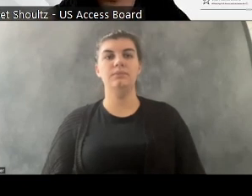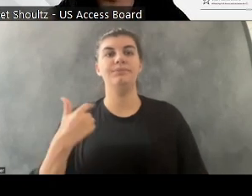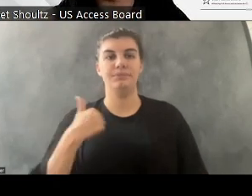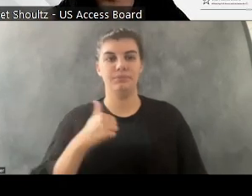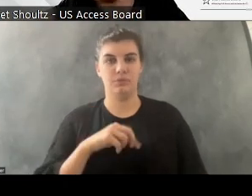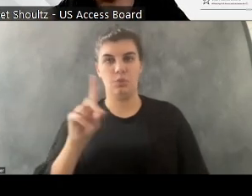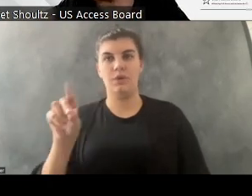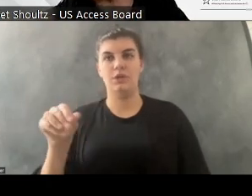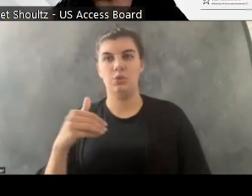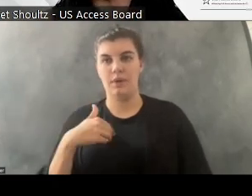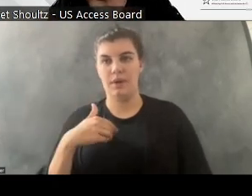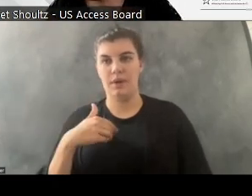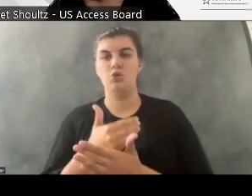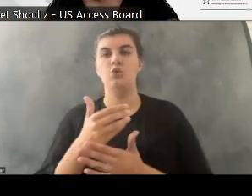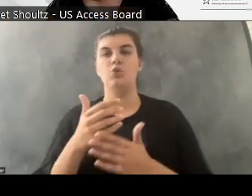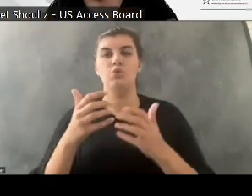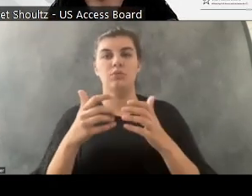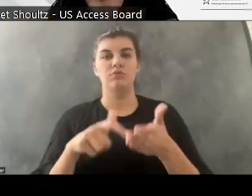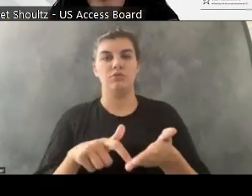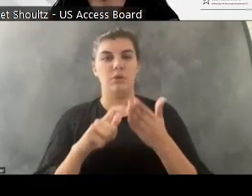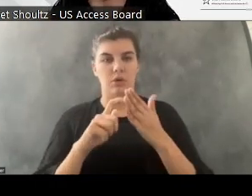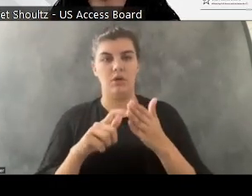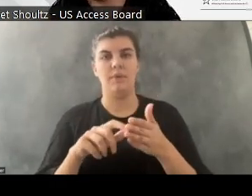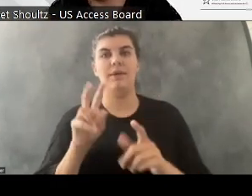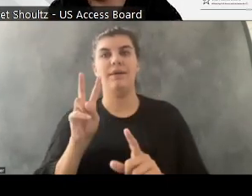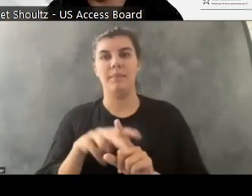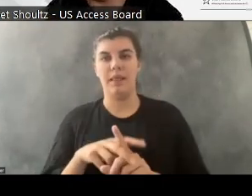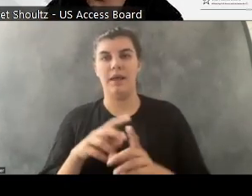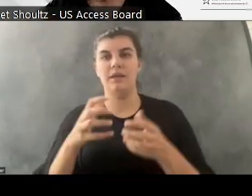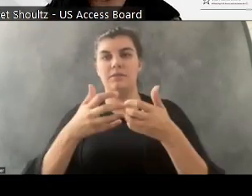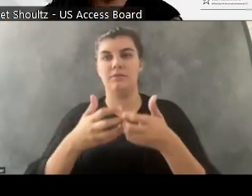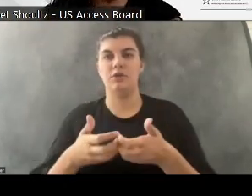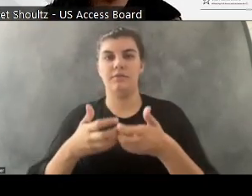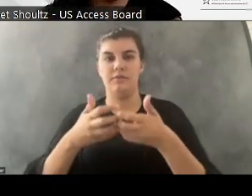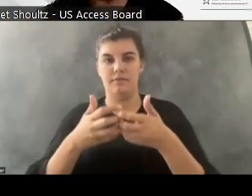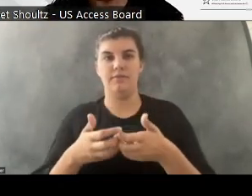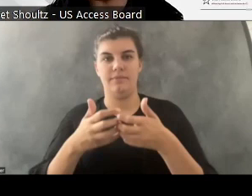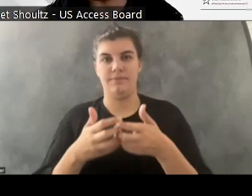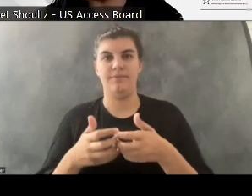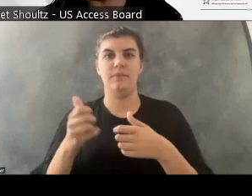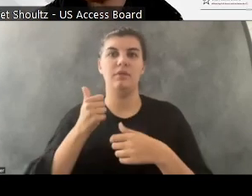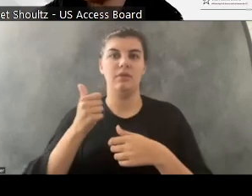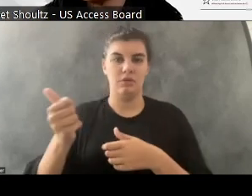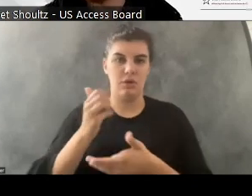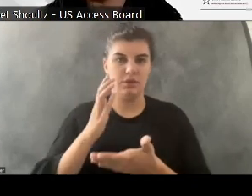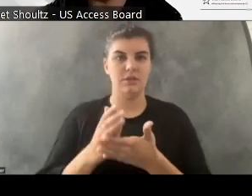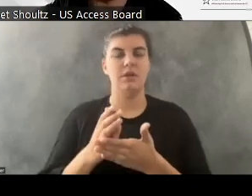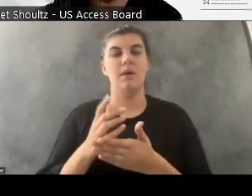We do have a new requirement that applies to transit stops and transit shelters, and this is